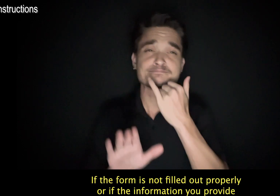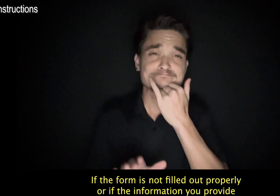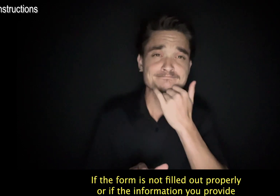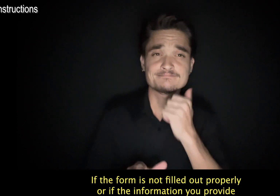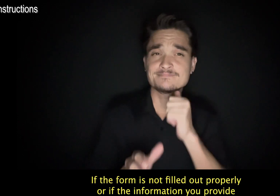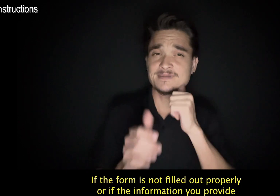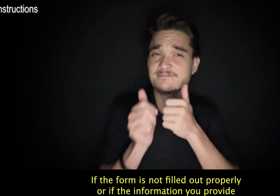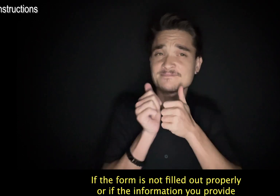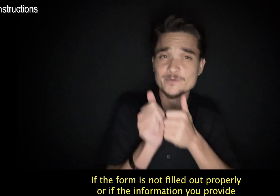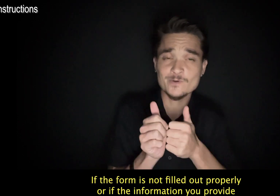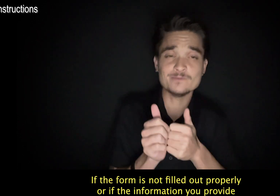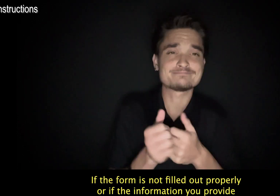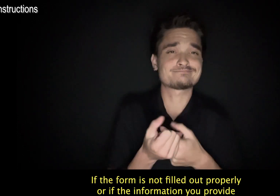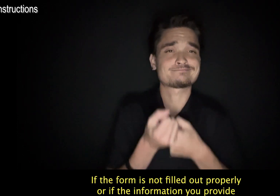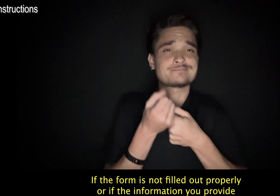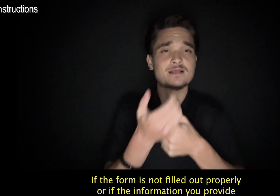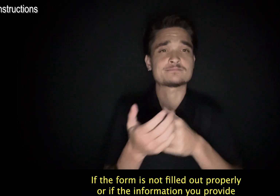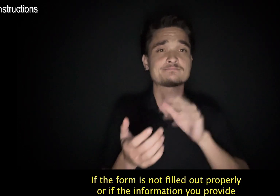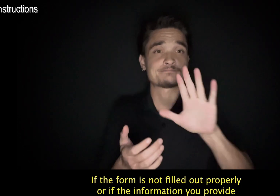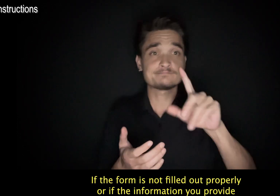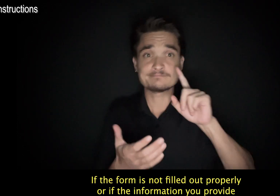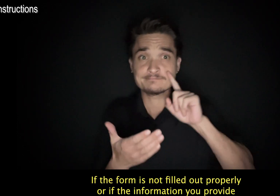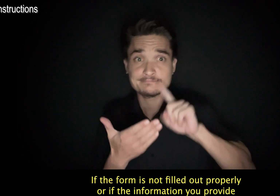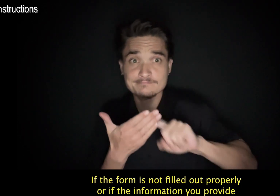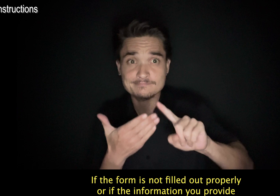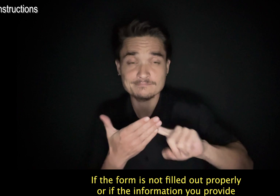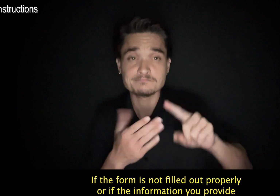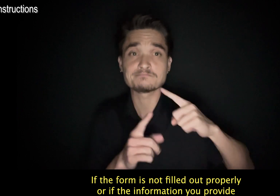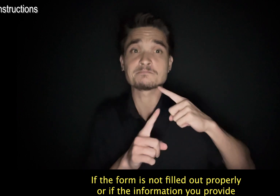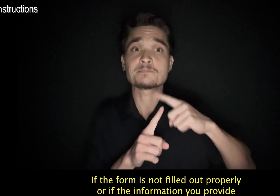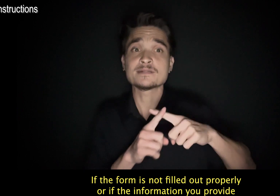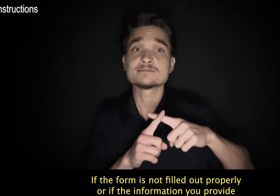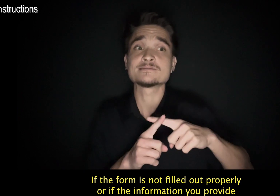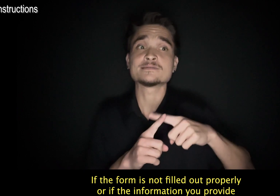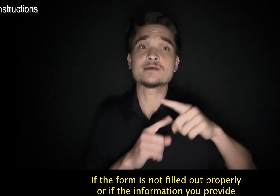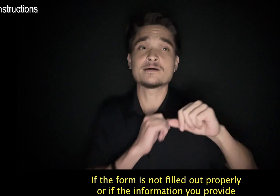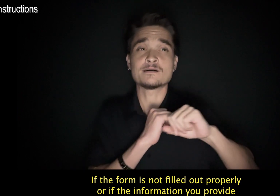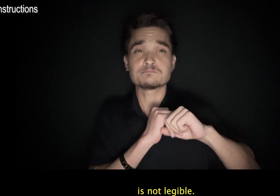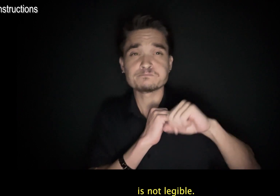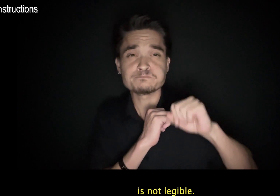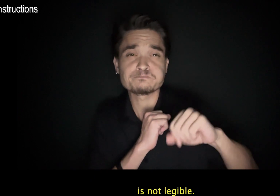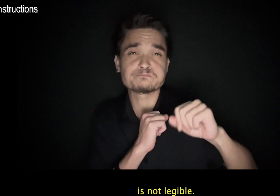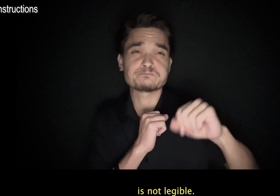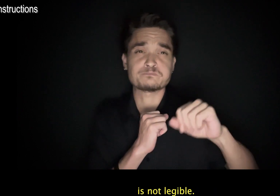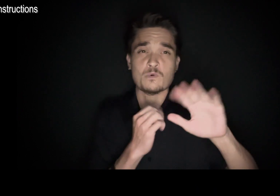If the form is not filled out properly or if the information you provide is not legible.